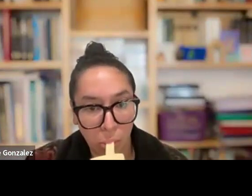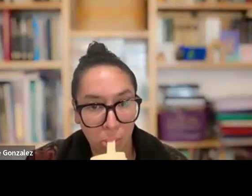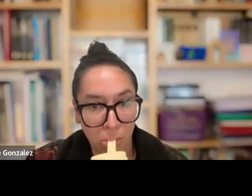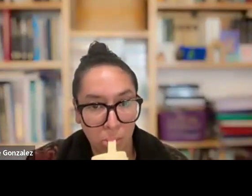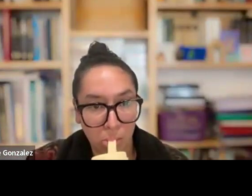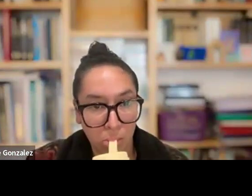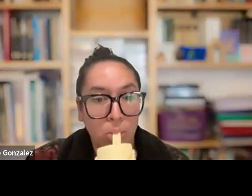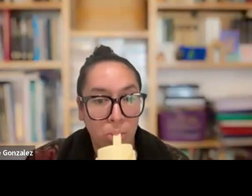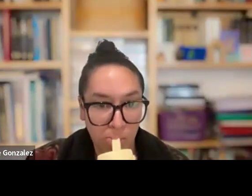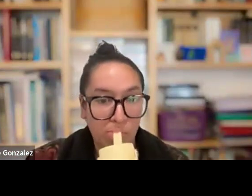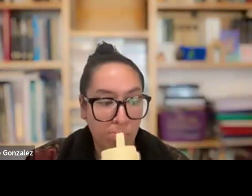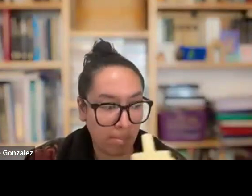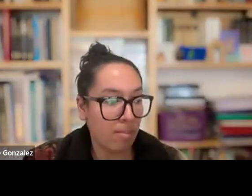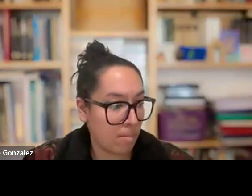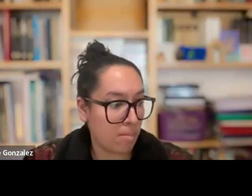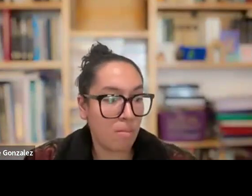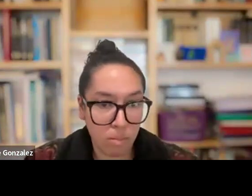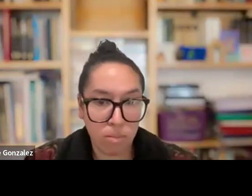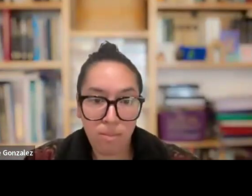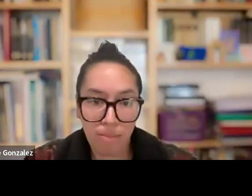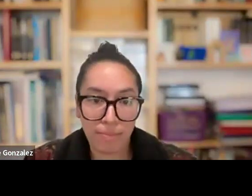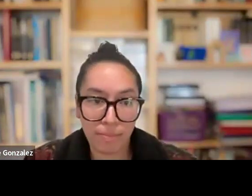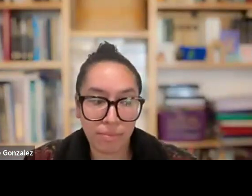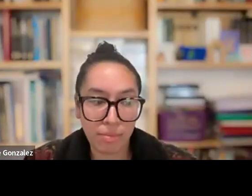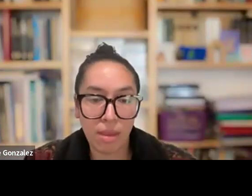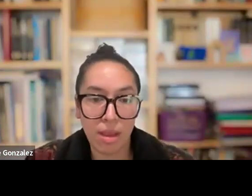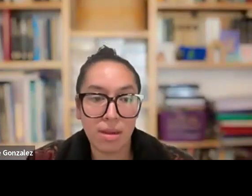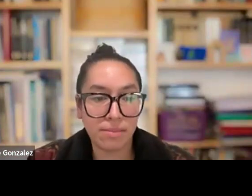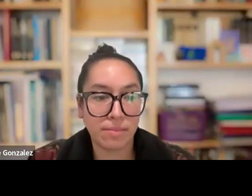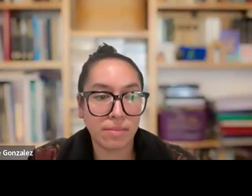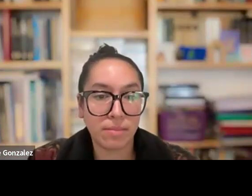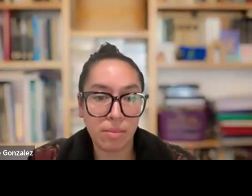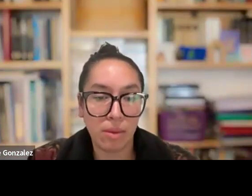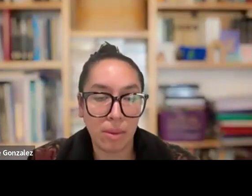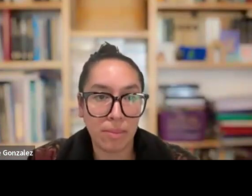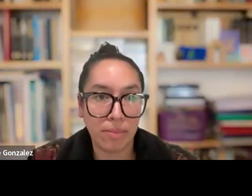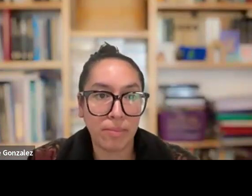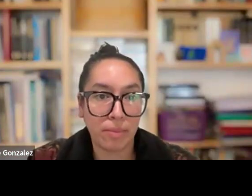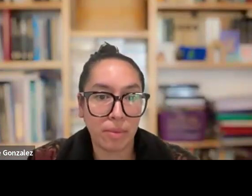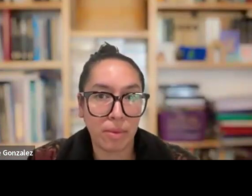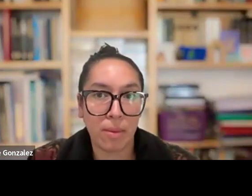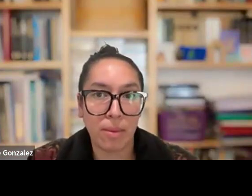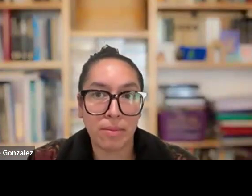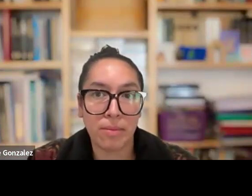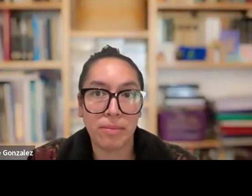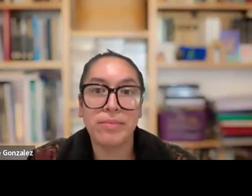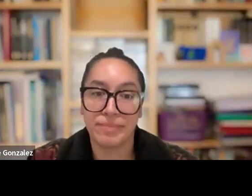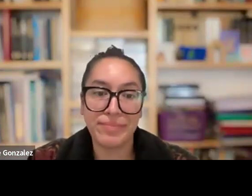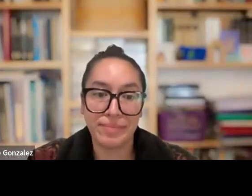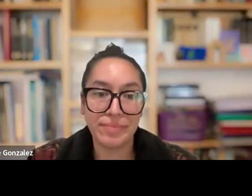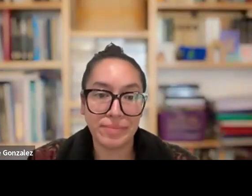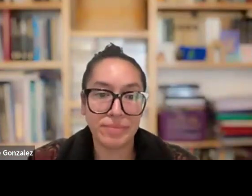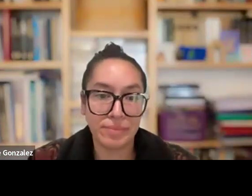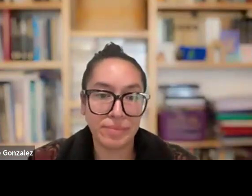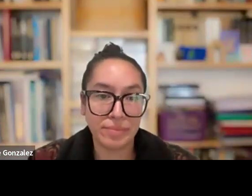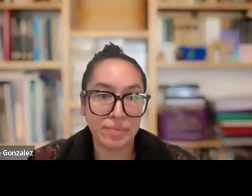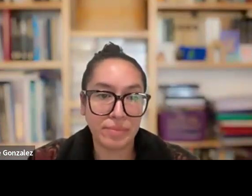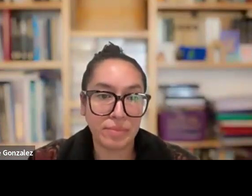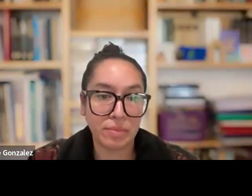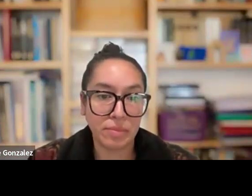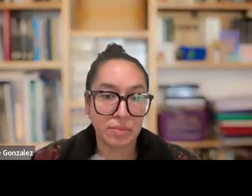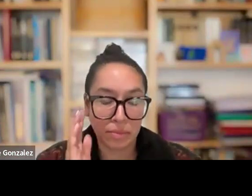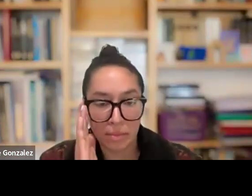efficiencies that the State can do in terms of developing common tools and resources. And they